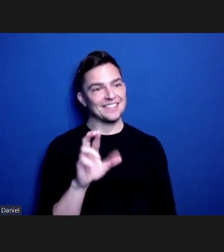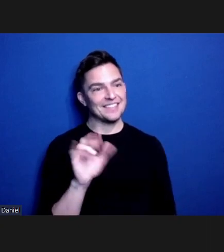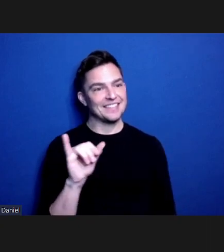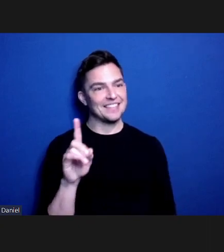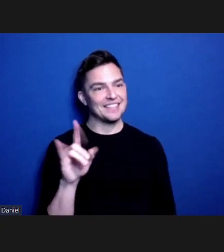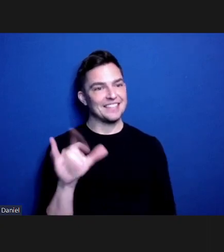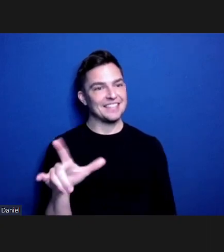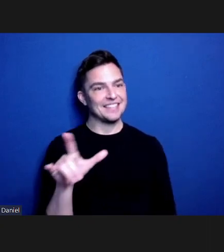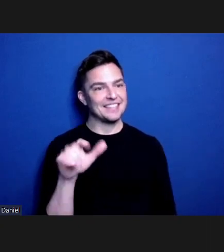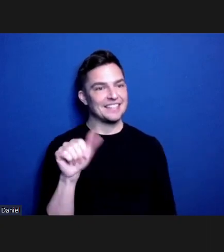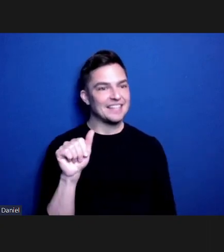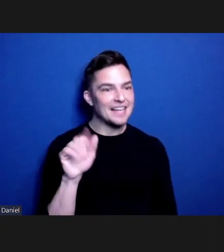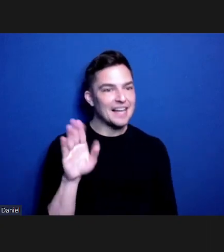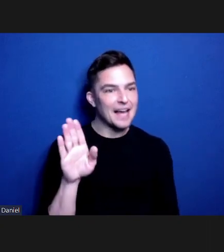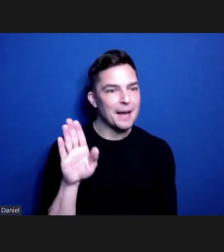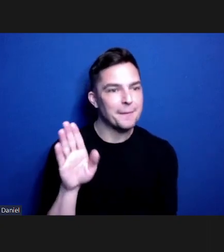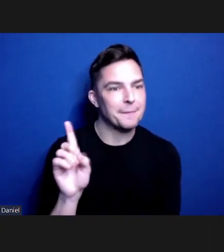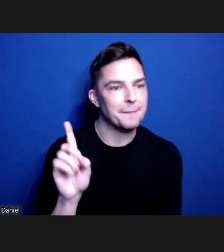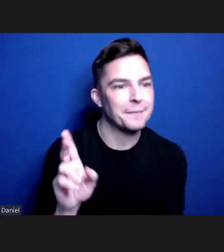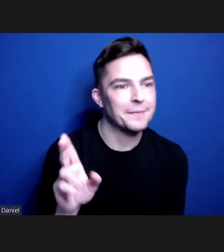our fearless leader.